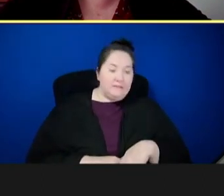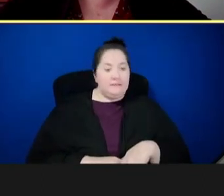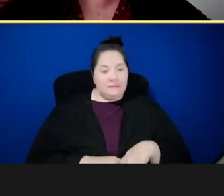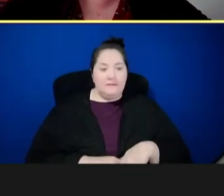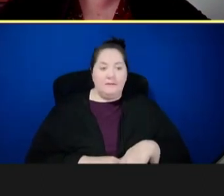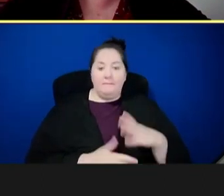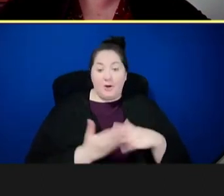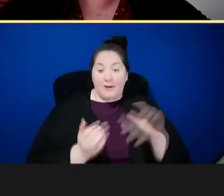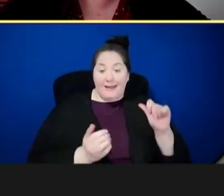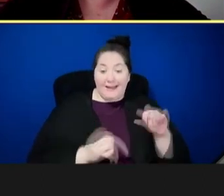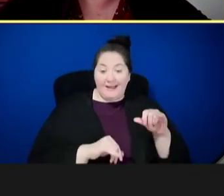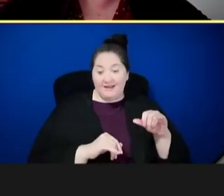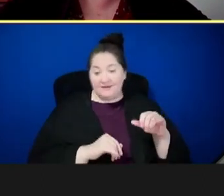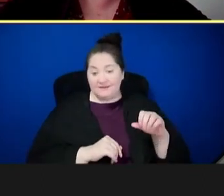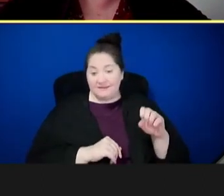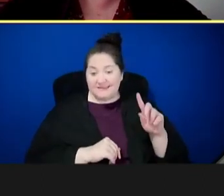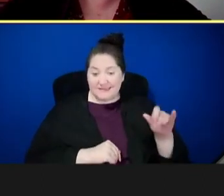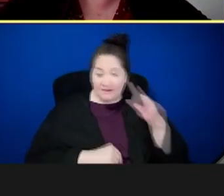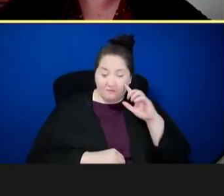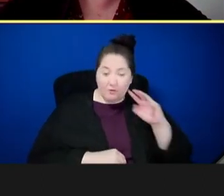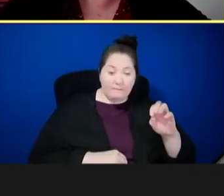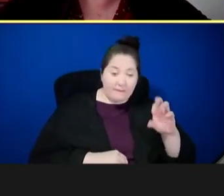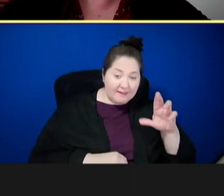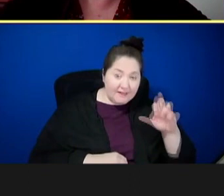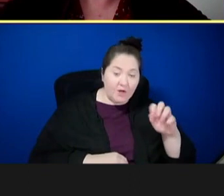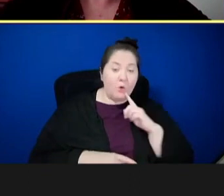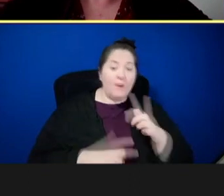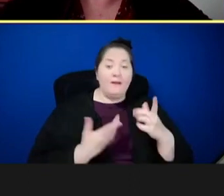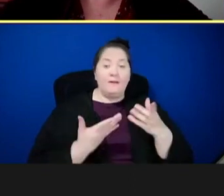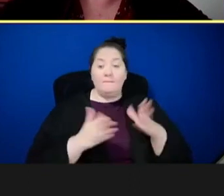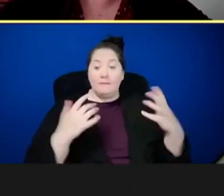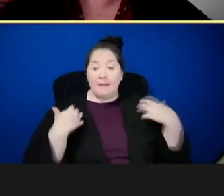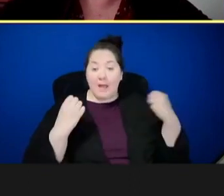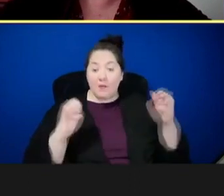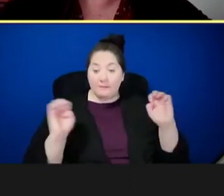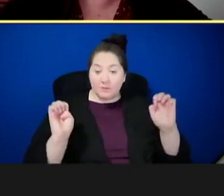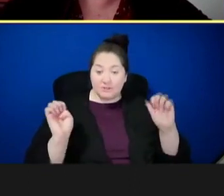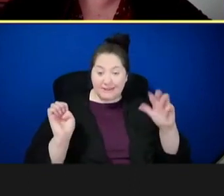challenging once the Public Health Emergency Act was over. Pharmacies were able to directly